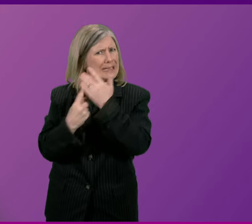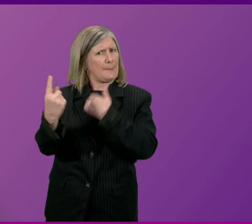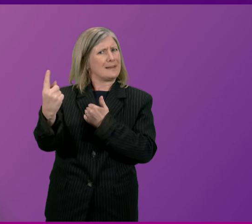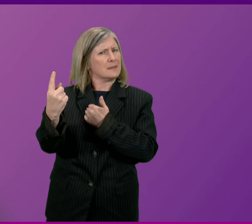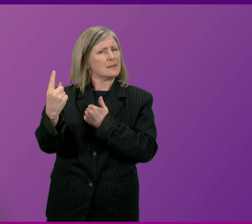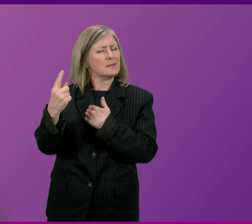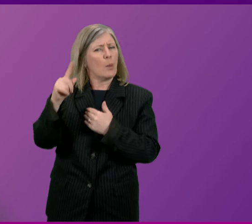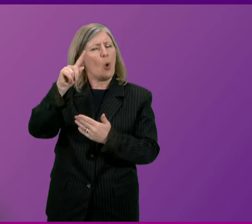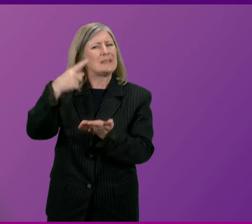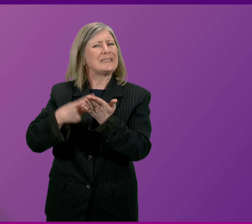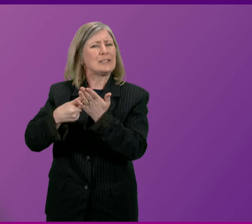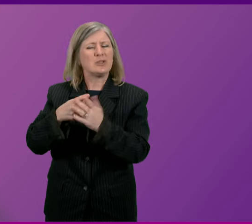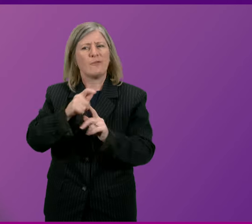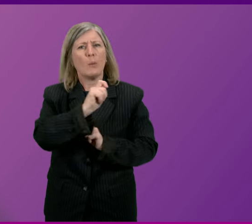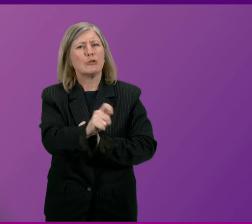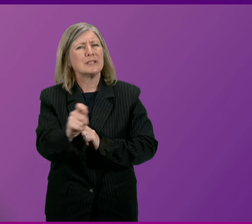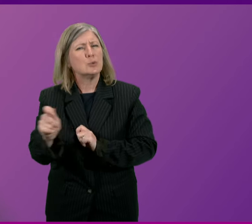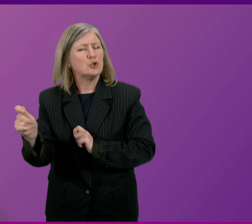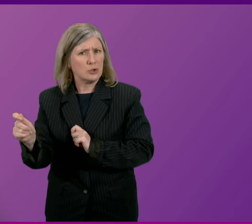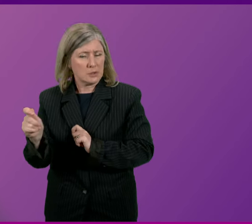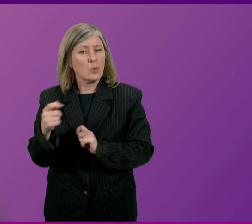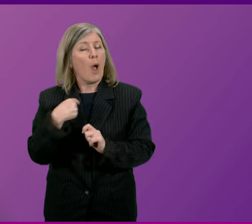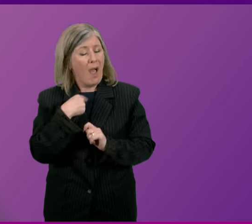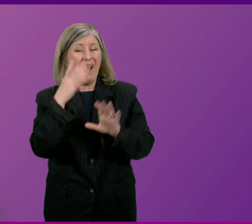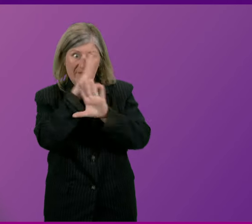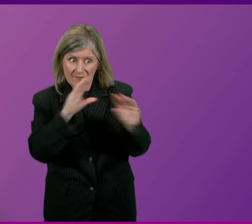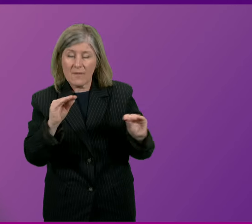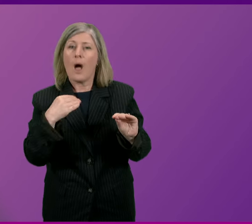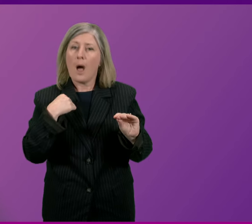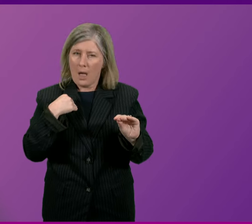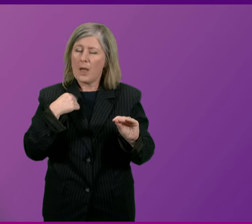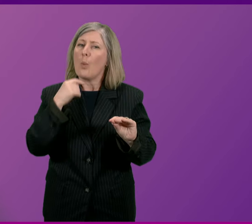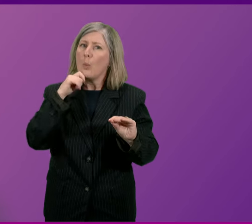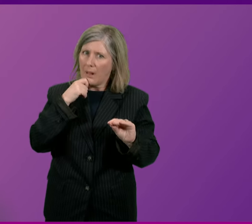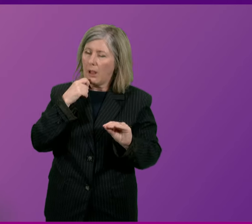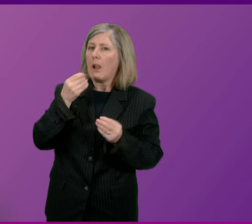that are taken. I have said to Parliament that I will convey to the Lord Advocate the issues—